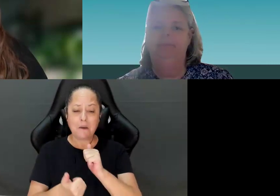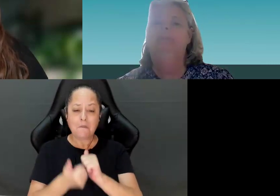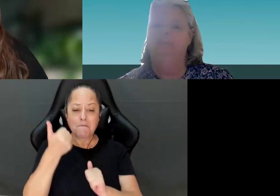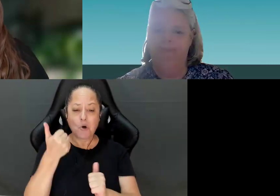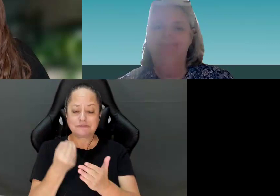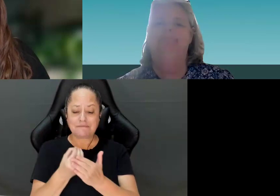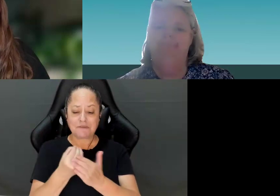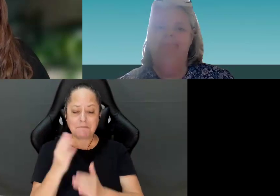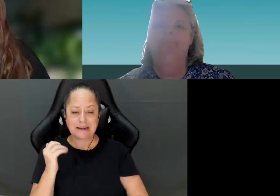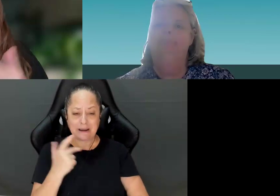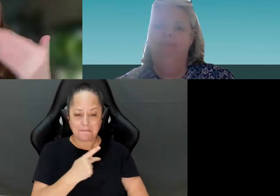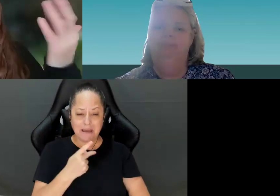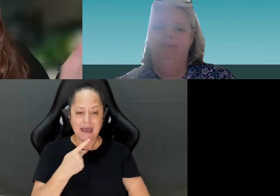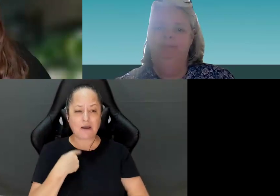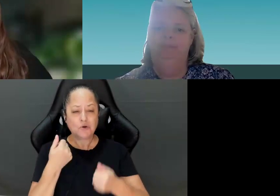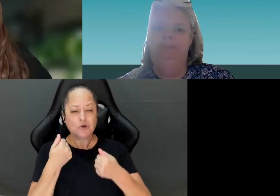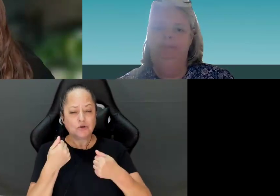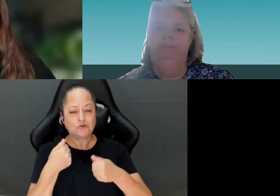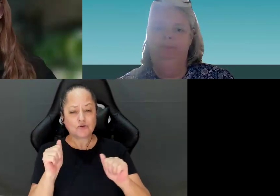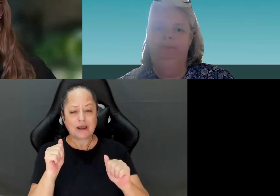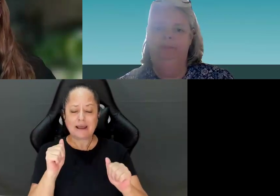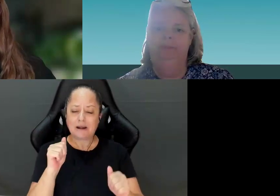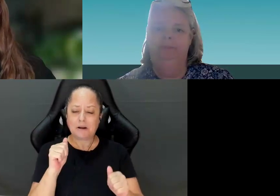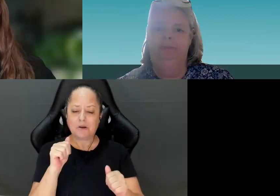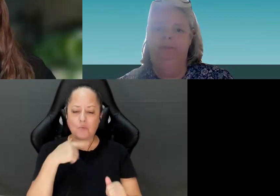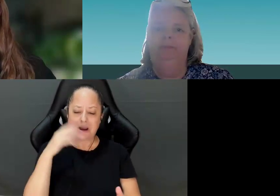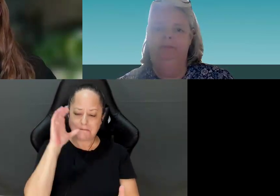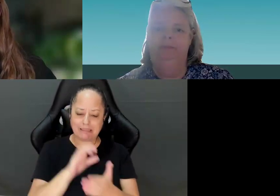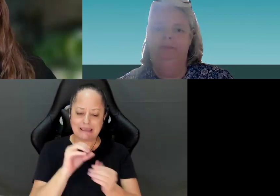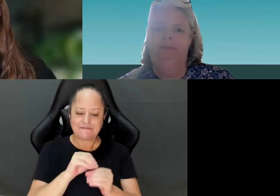So we want to be with people who believe in their growth plan.